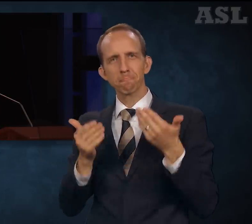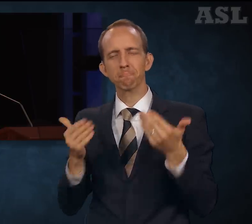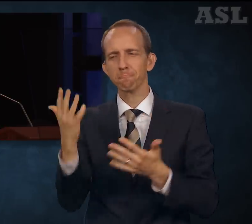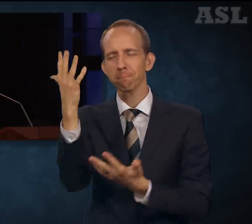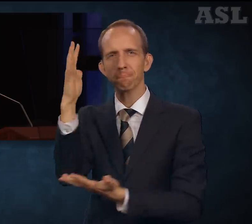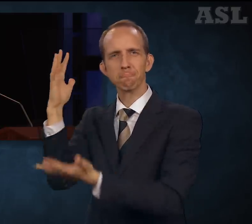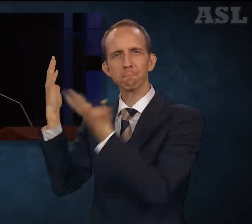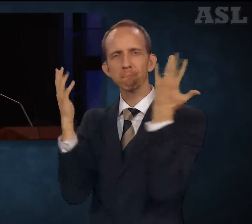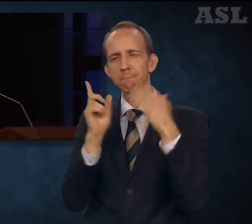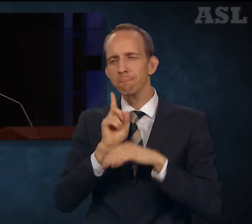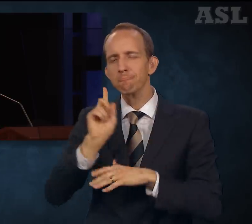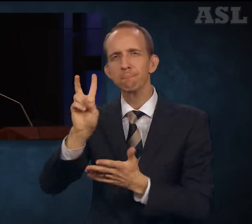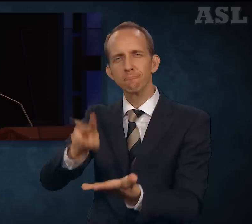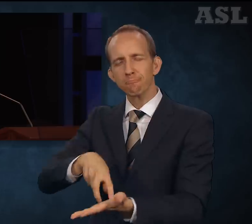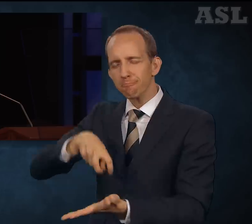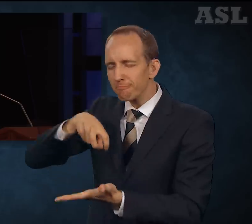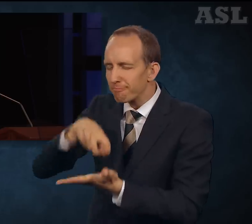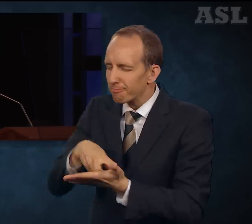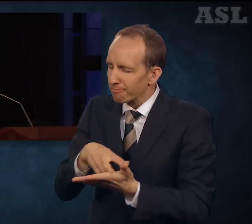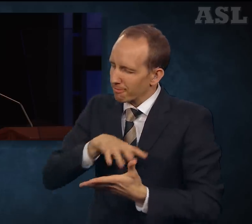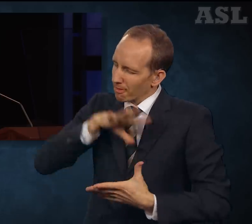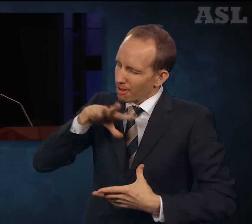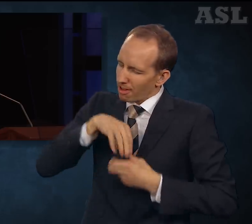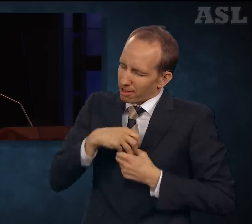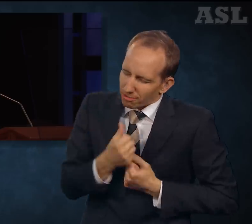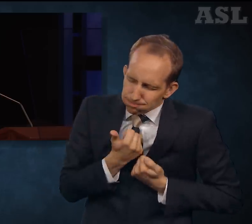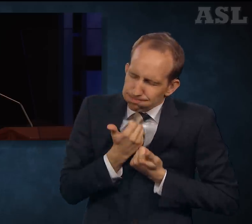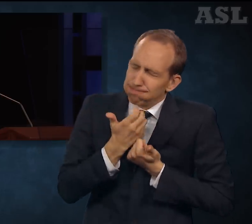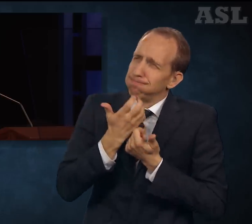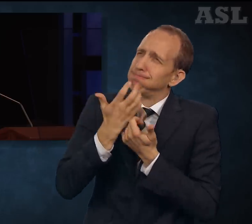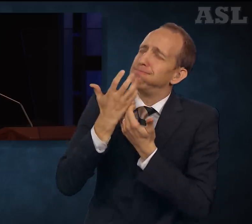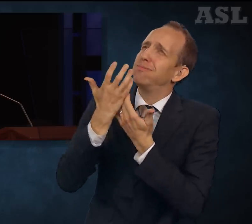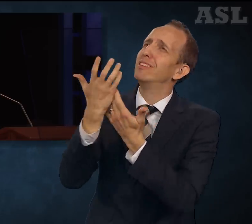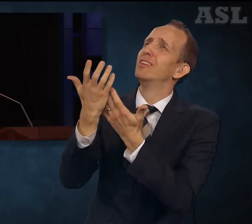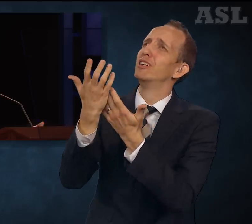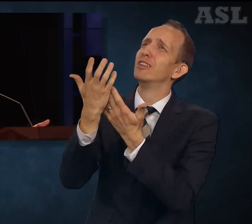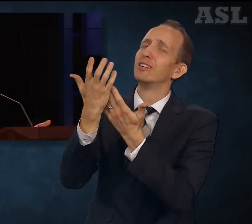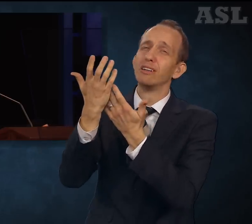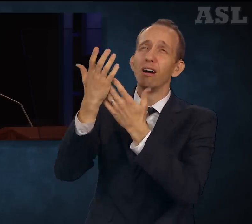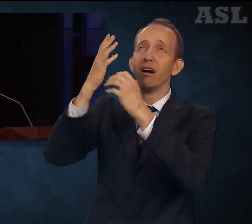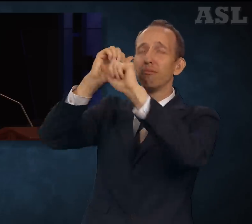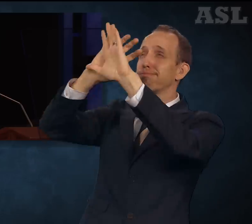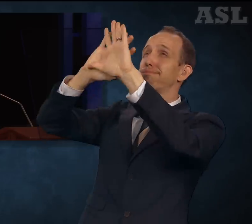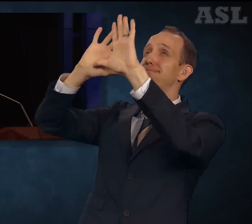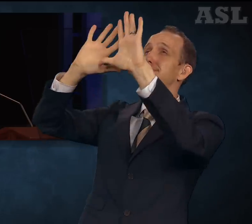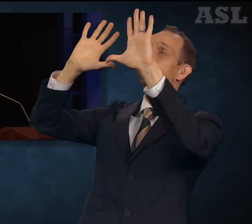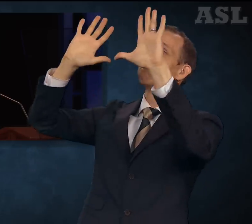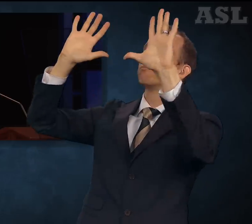THOSE WORDS COMPELLED YOUNG